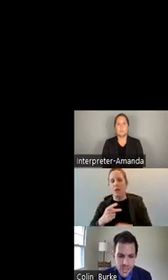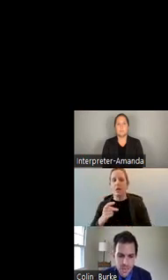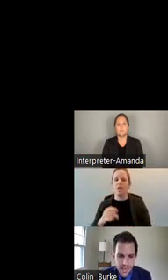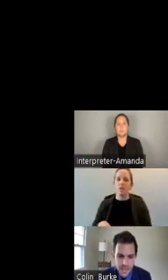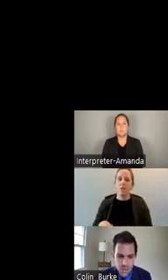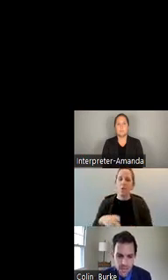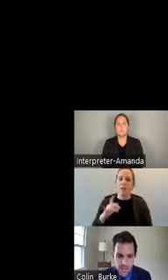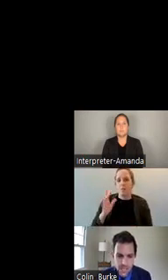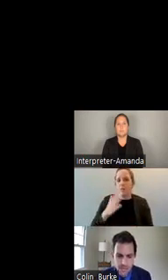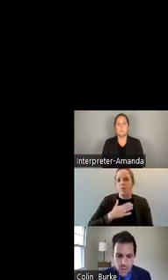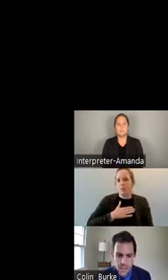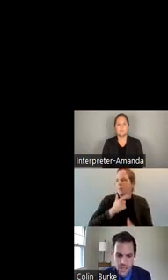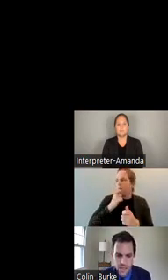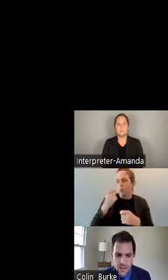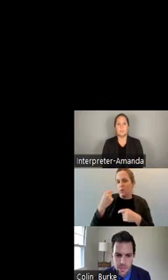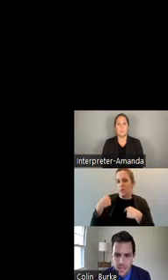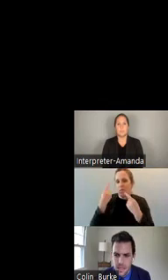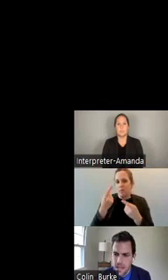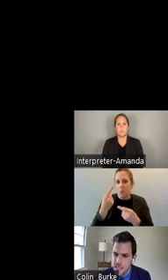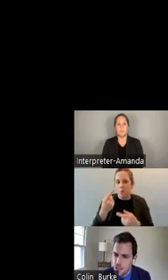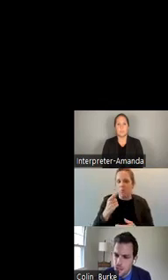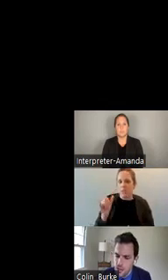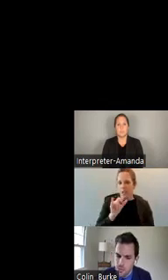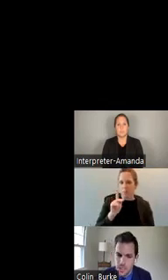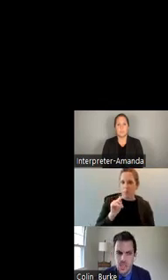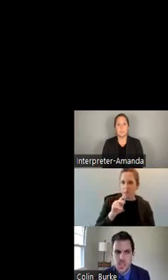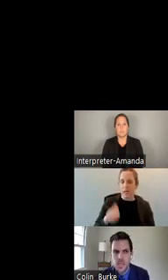interest of mine kind of a driving passion for quite some time and and as Dr kather mentioned